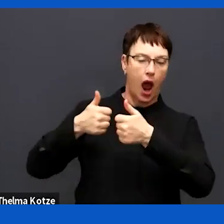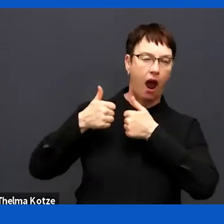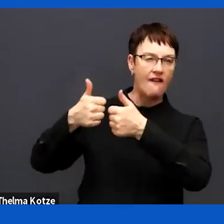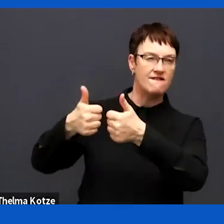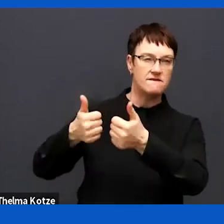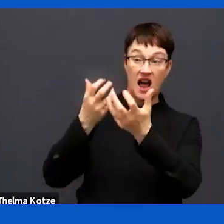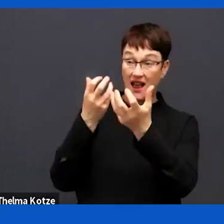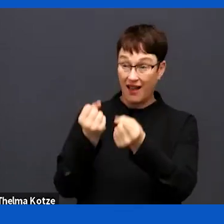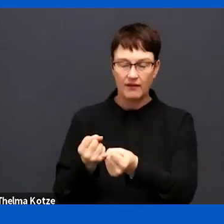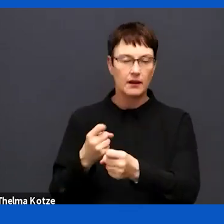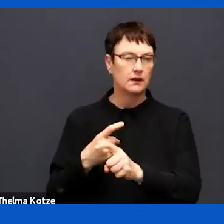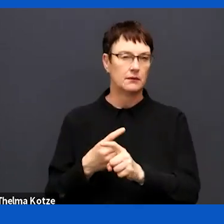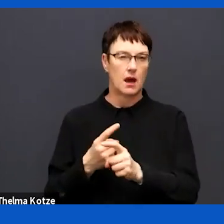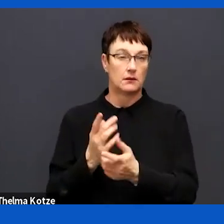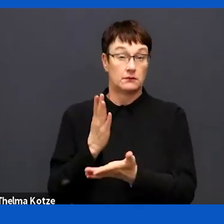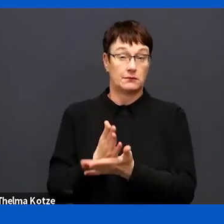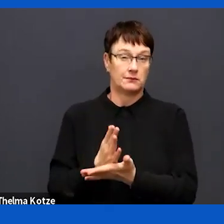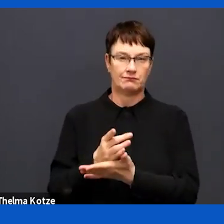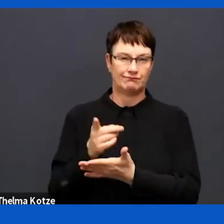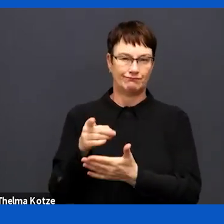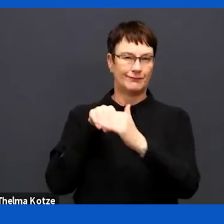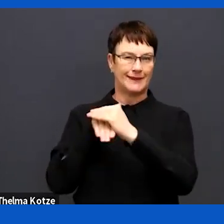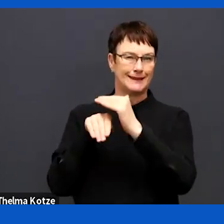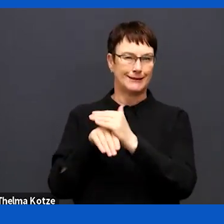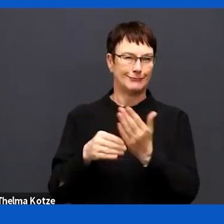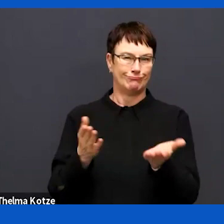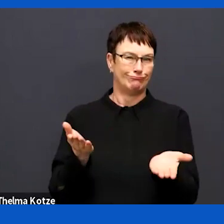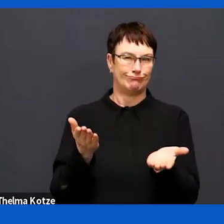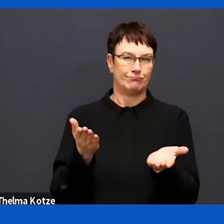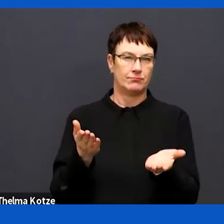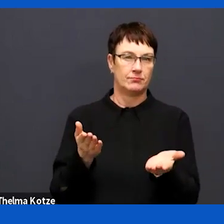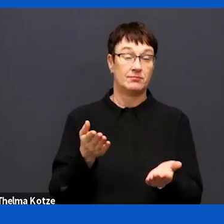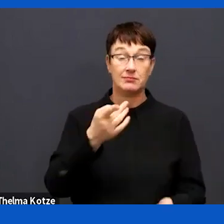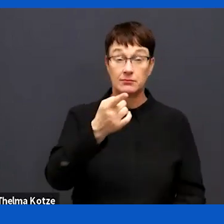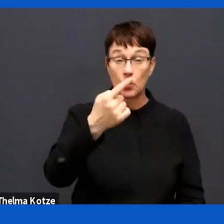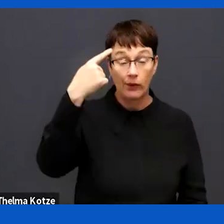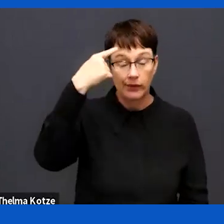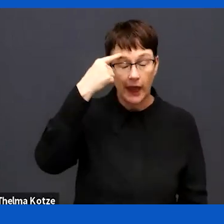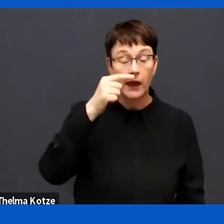use. Not talking about just websites here. If you think back to what Catherine was saying,